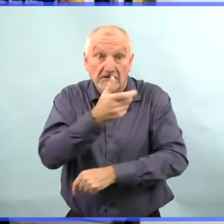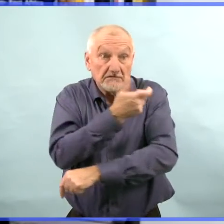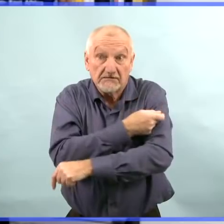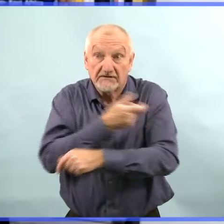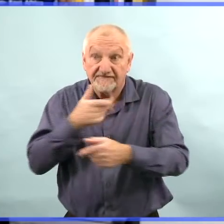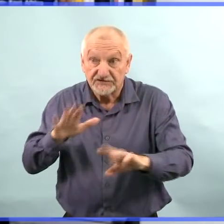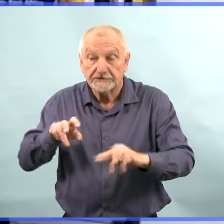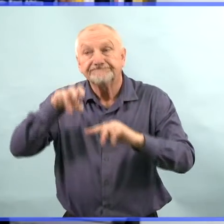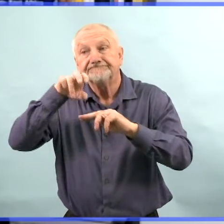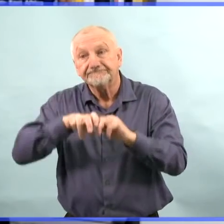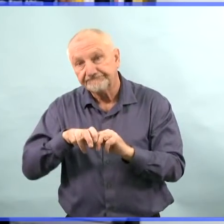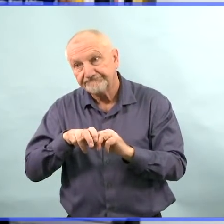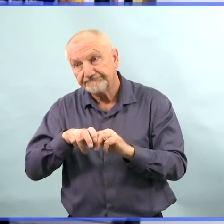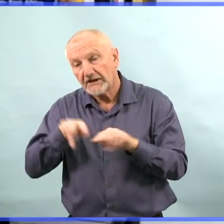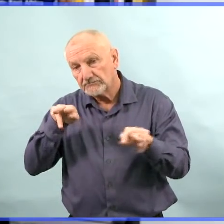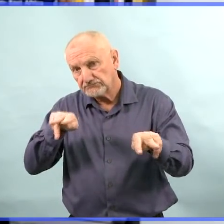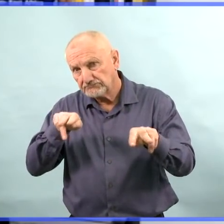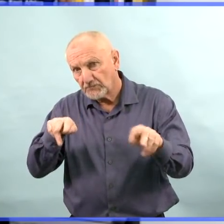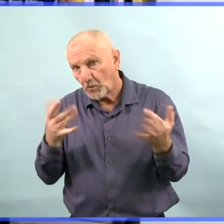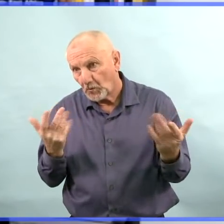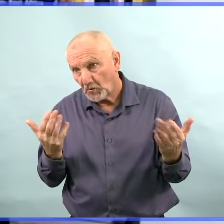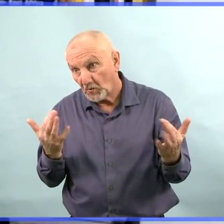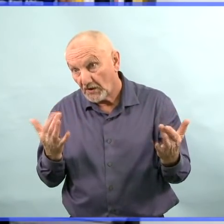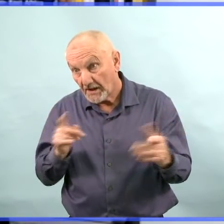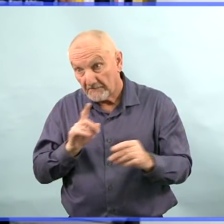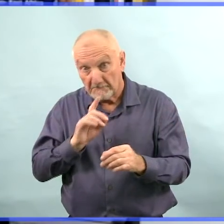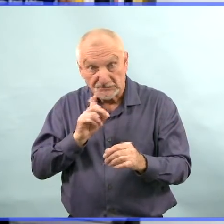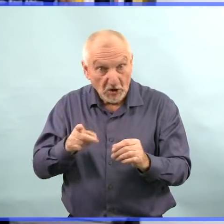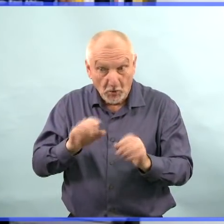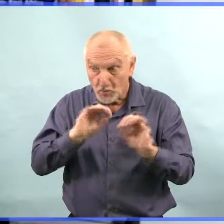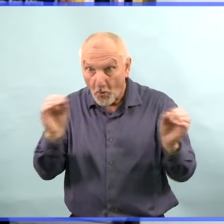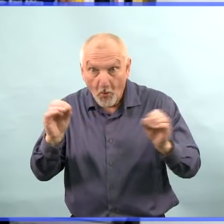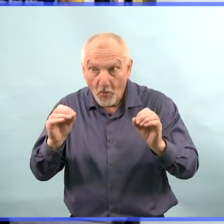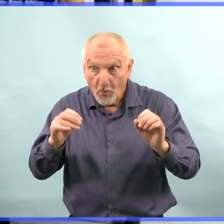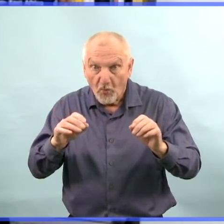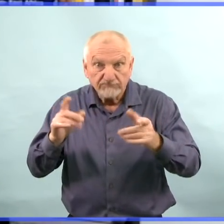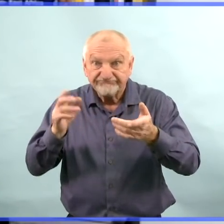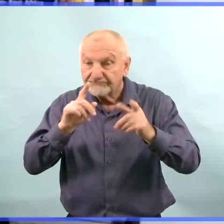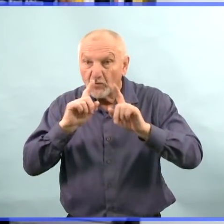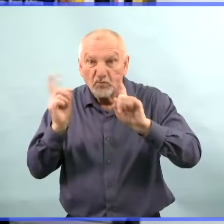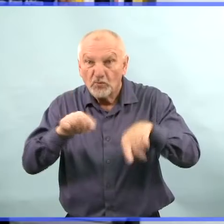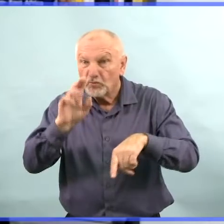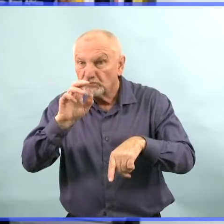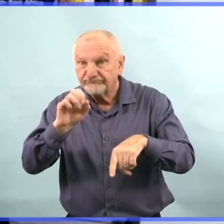something like an allergic reaction or more commonly um something like fainting from